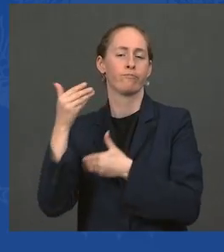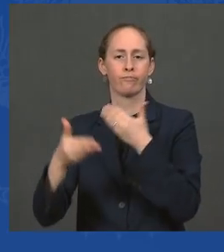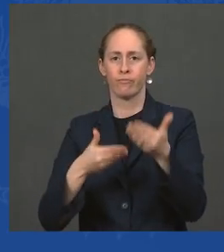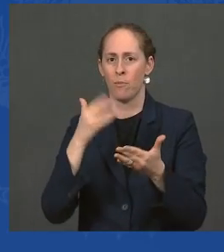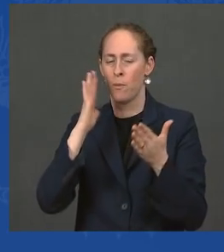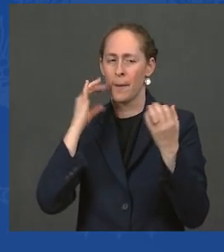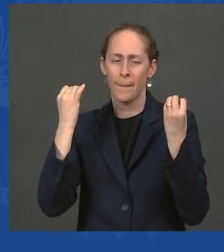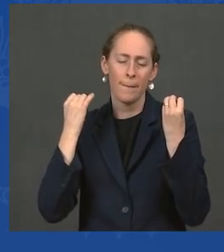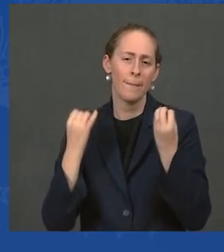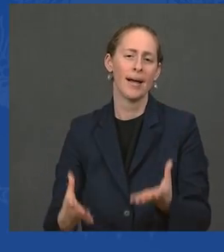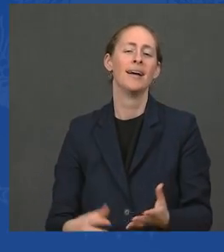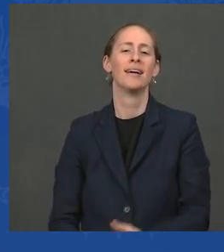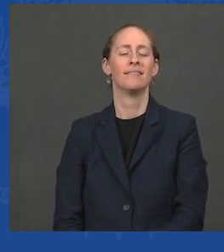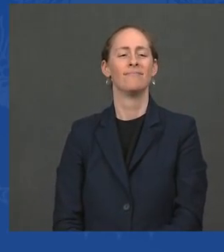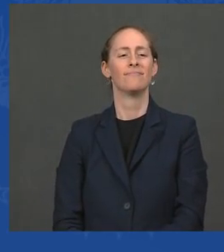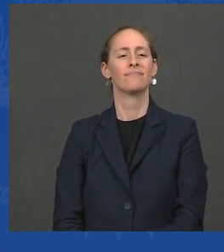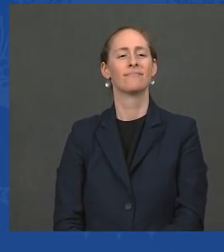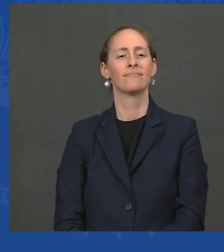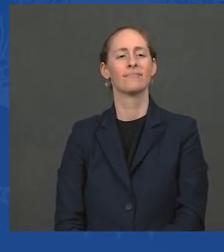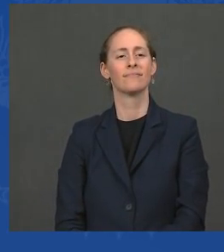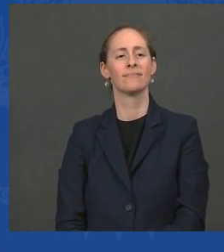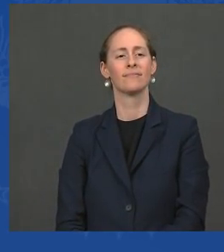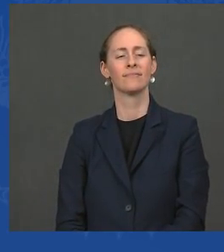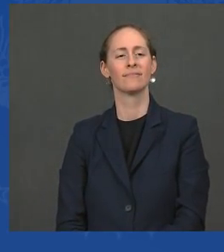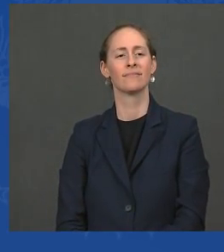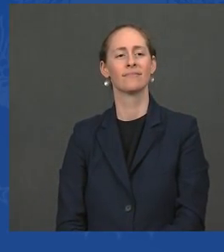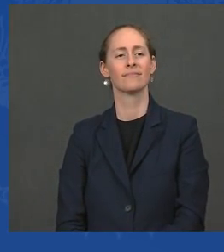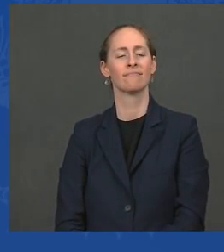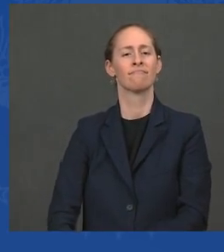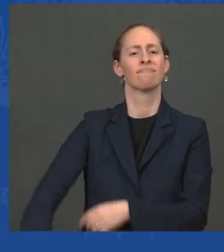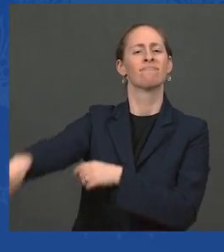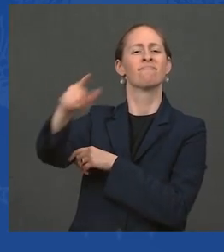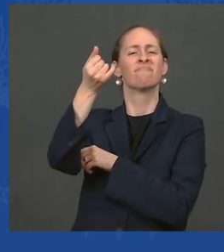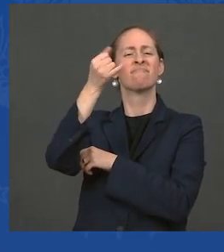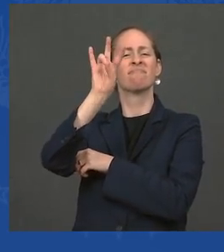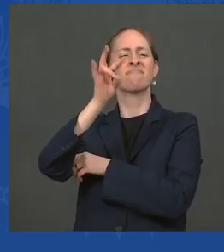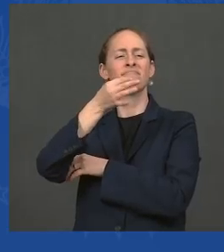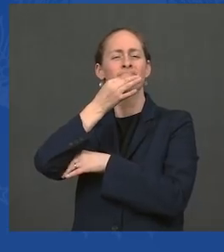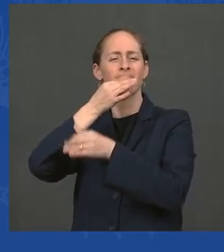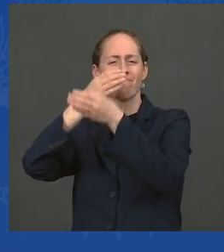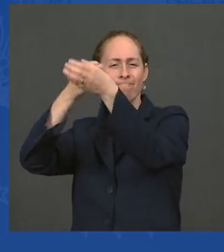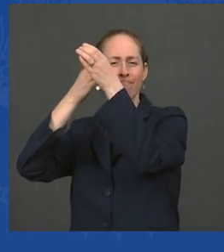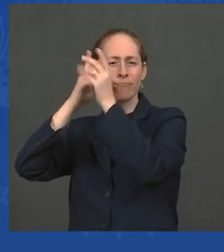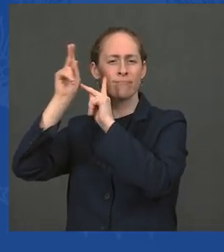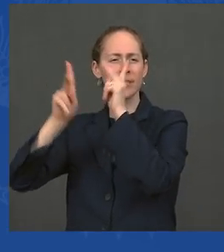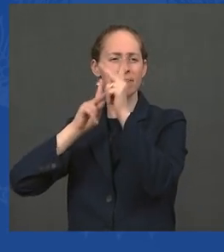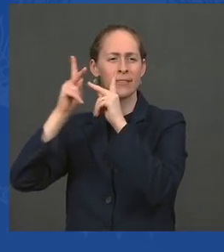Seventeen Nobel laureates spontaneously -- Nobel laureates in economy -- in the economy --